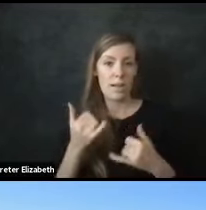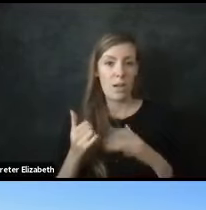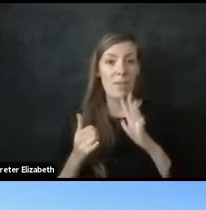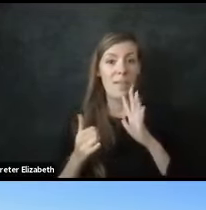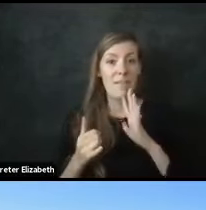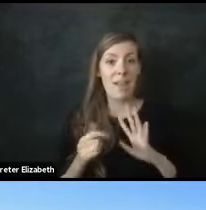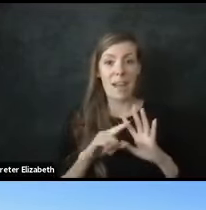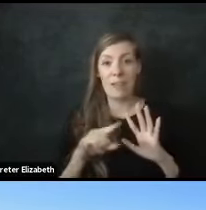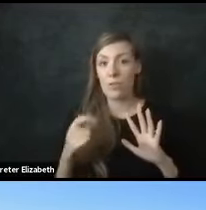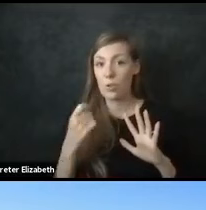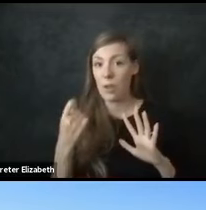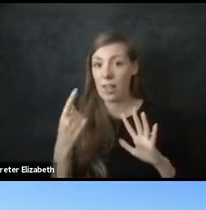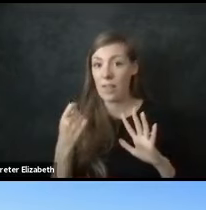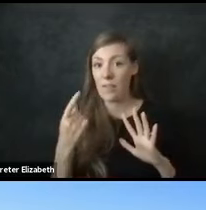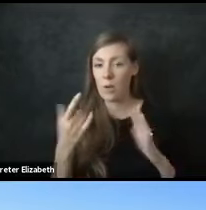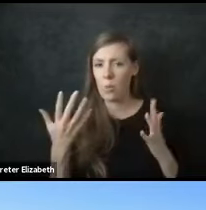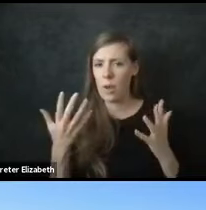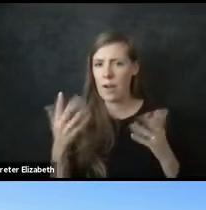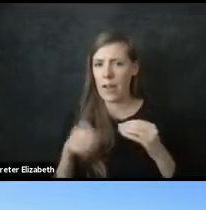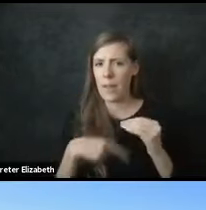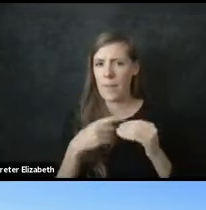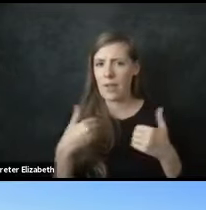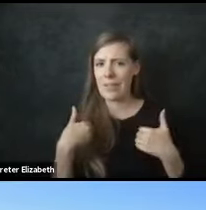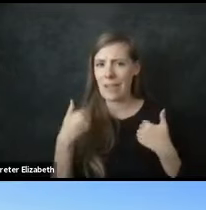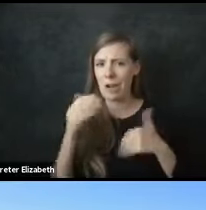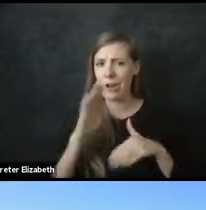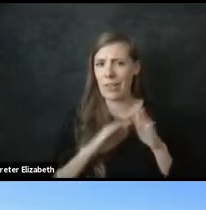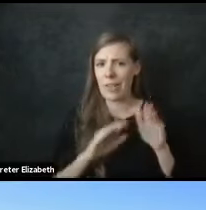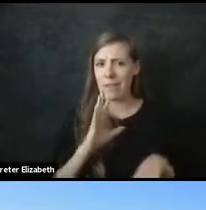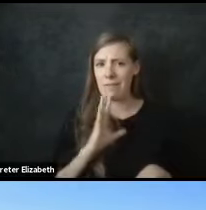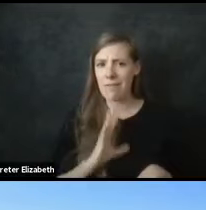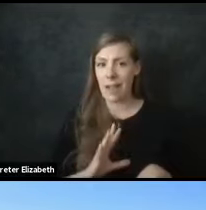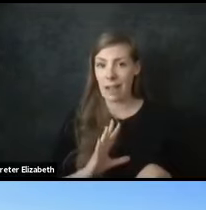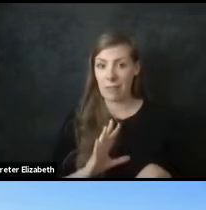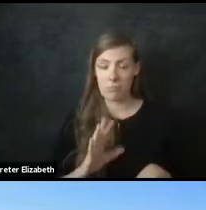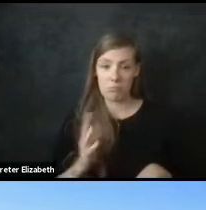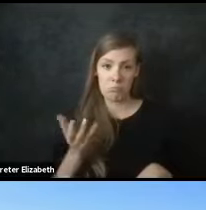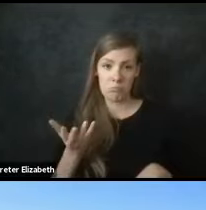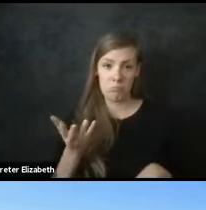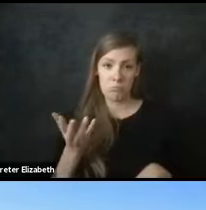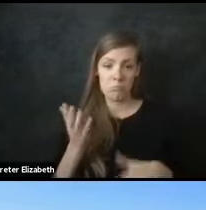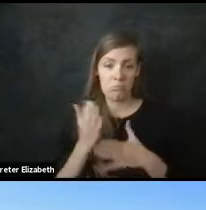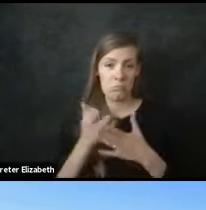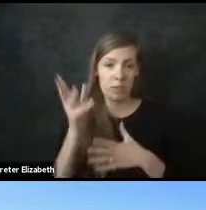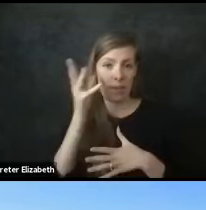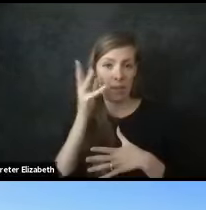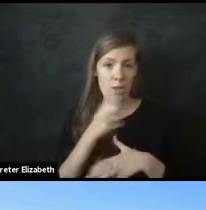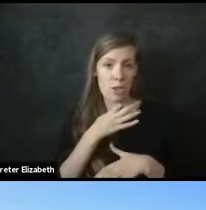What about younger than five? Some kids younger than five, and some parents would like to get those kids vaccinated.